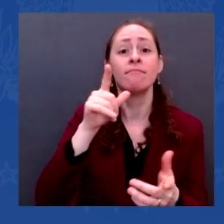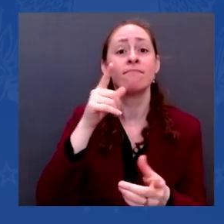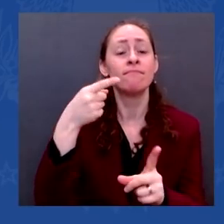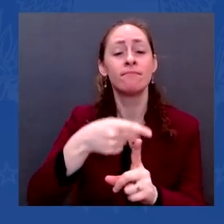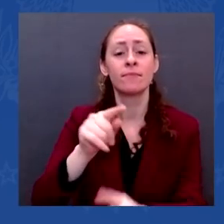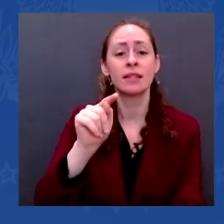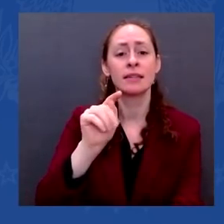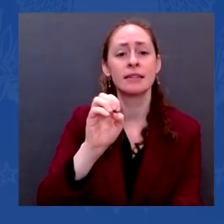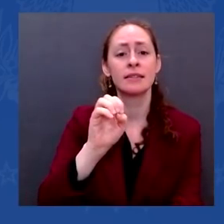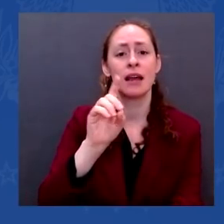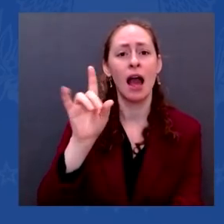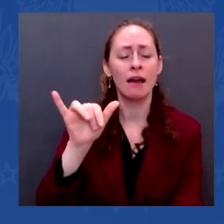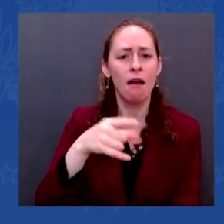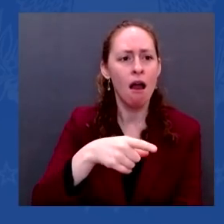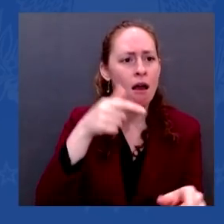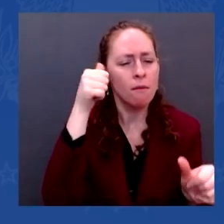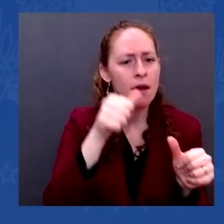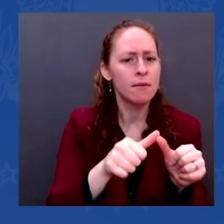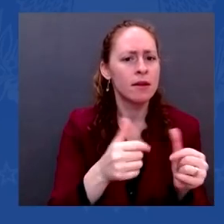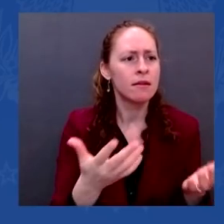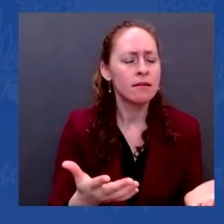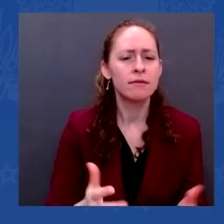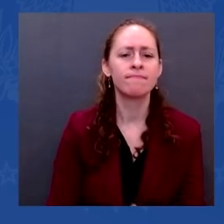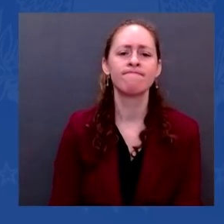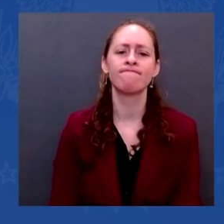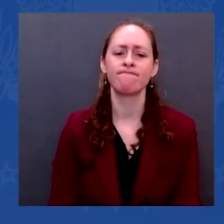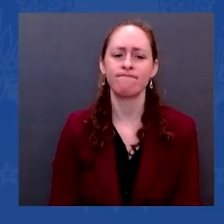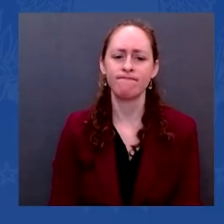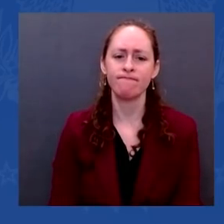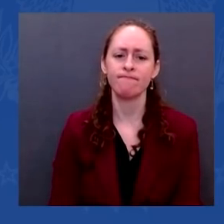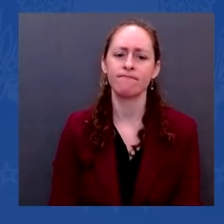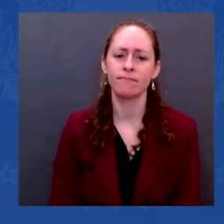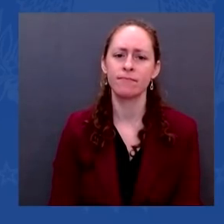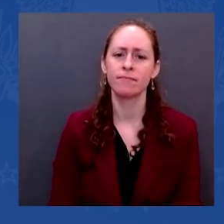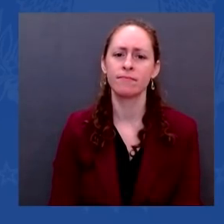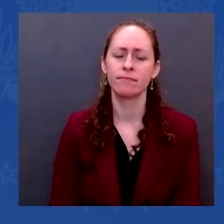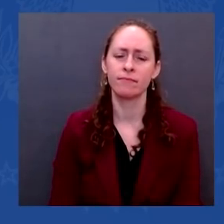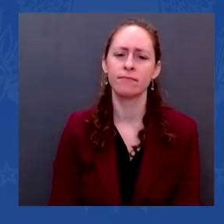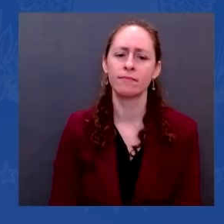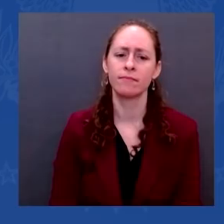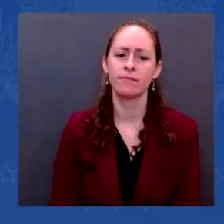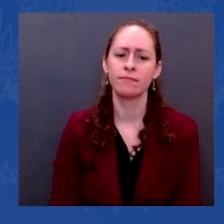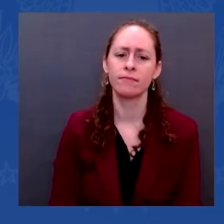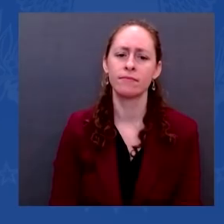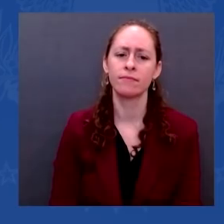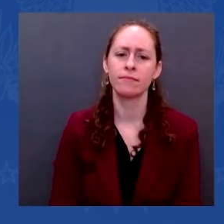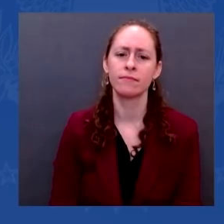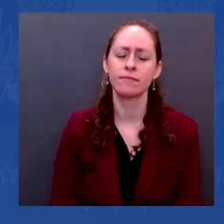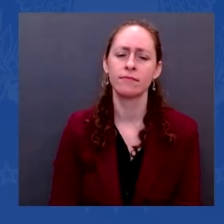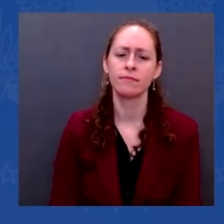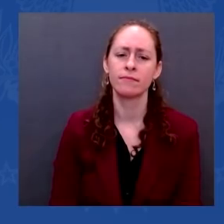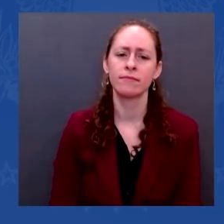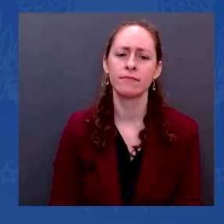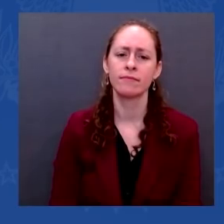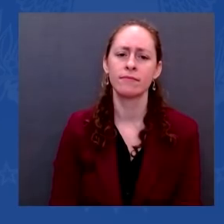that you think as highly of me as you stated, Kirsten, but I had -- I had a lot of help.